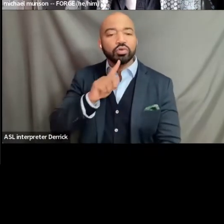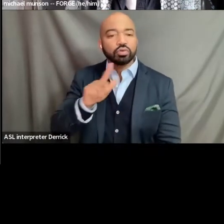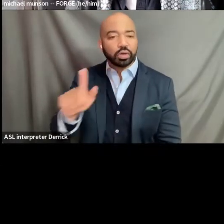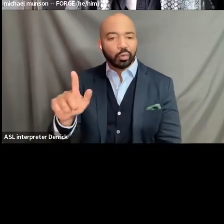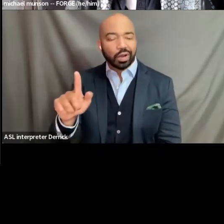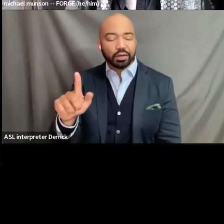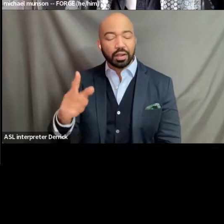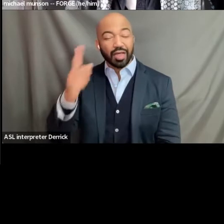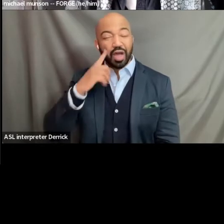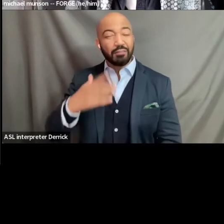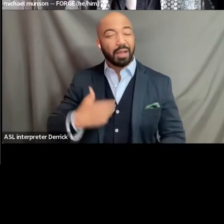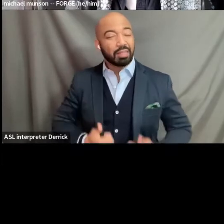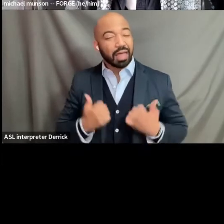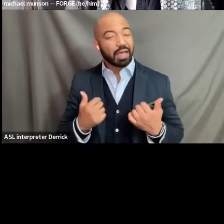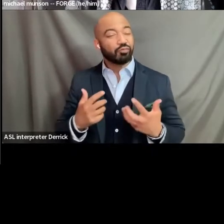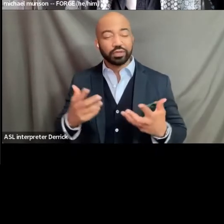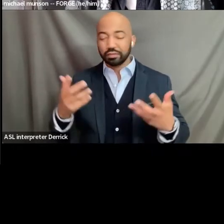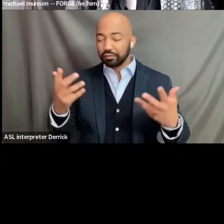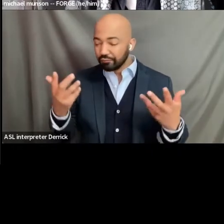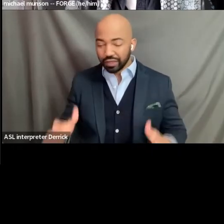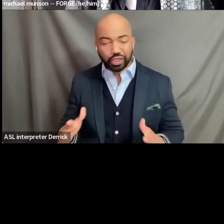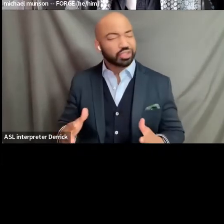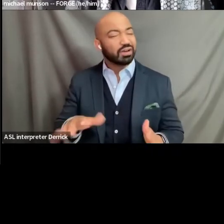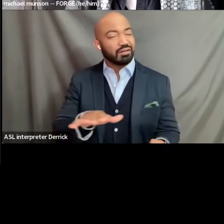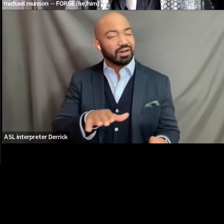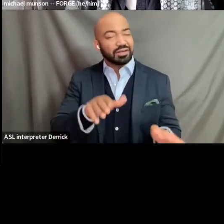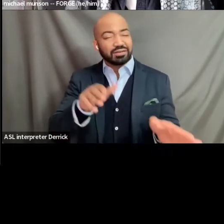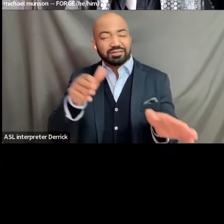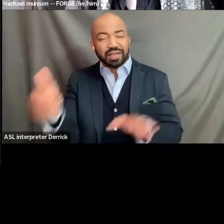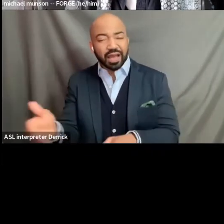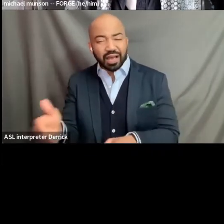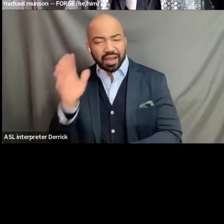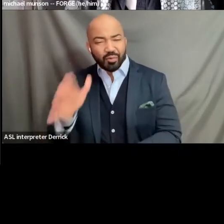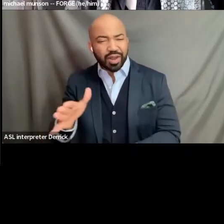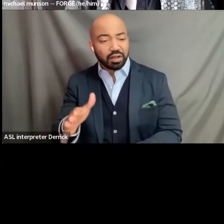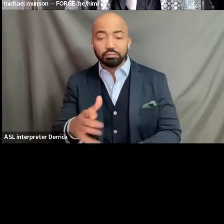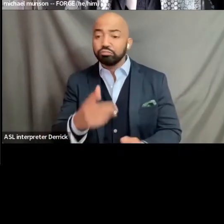I kind of felt like it was time to die. I didn't tell anyone, I didn't go into treatment